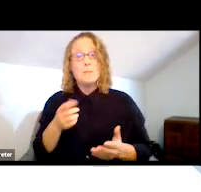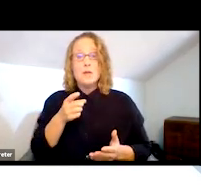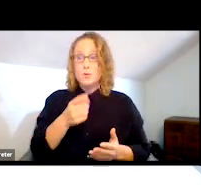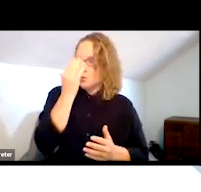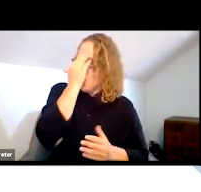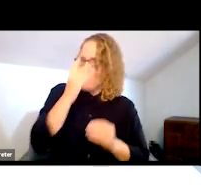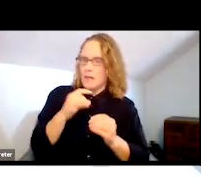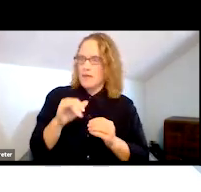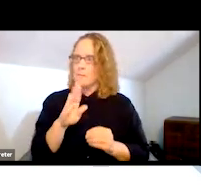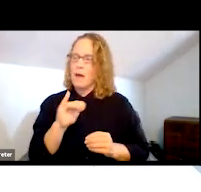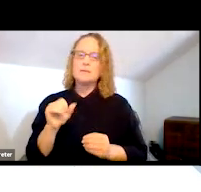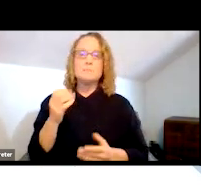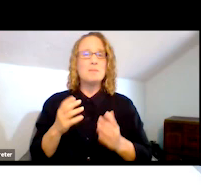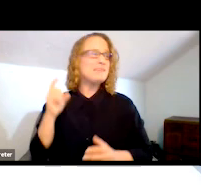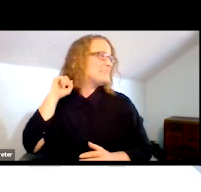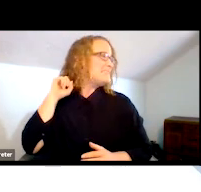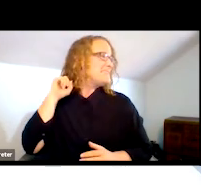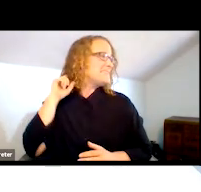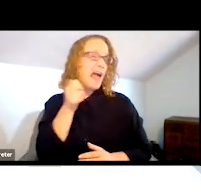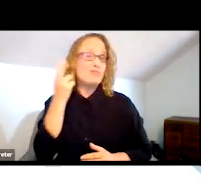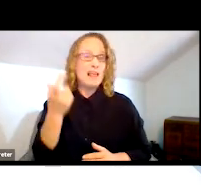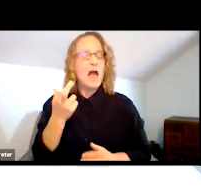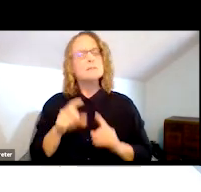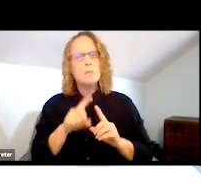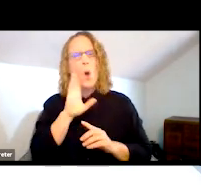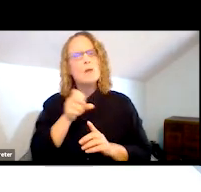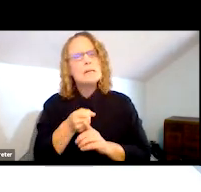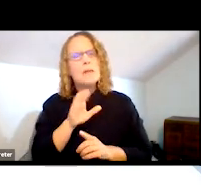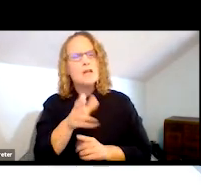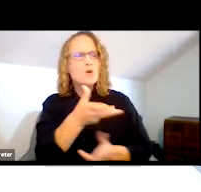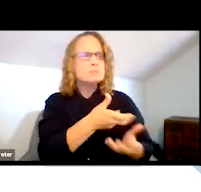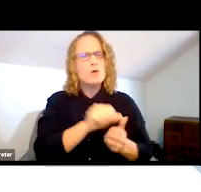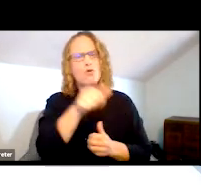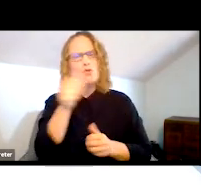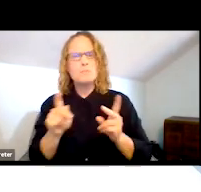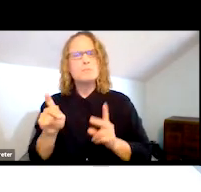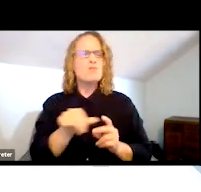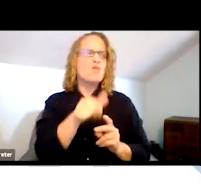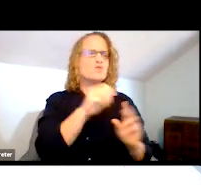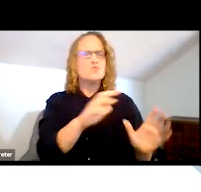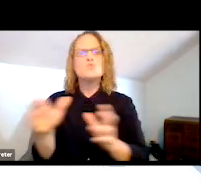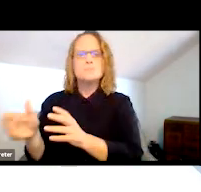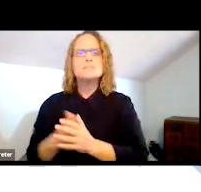And what these are, are attitudes, stereotypes, beliefs, that affect how we treat others.